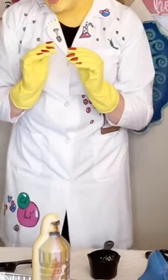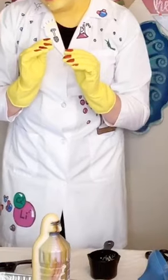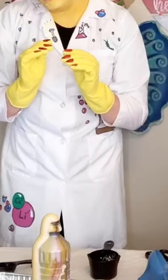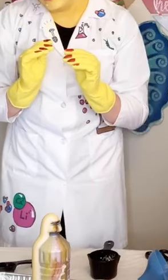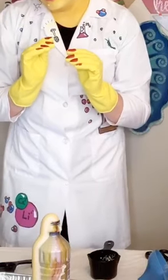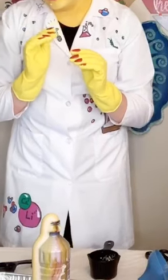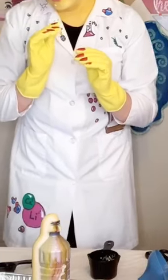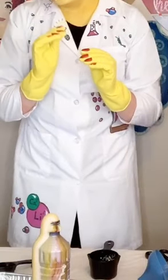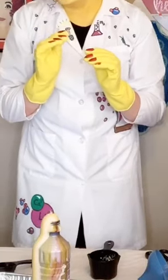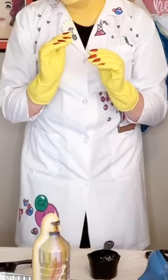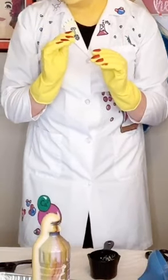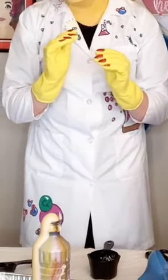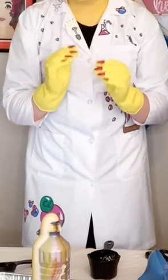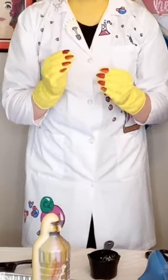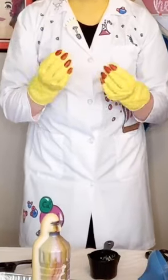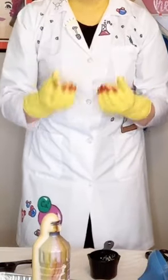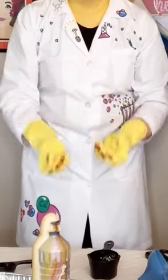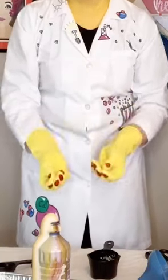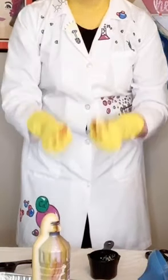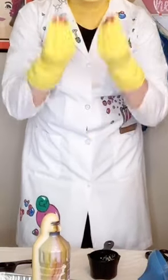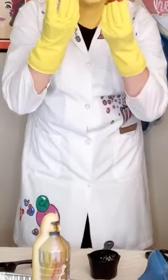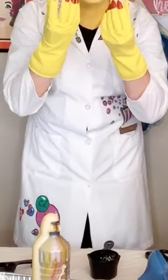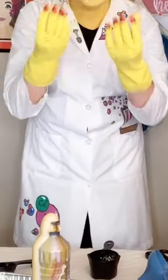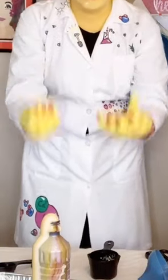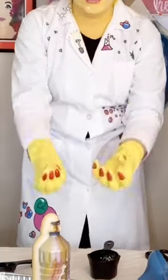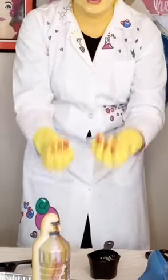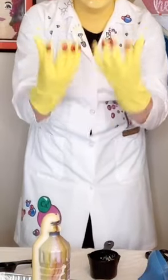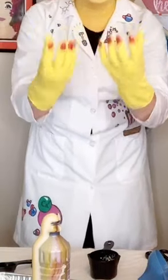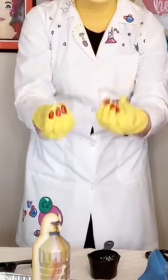and oxygen is a gas so it wants to escape the liquid so it goes,